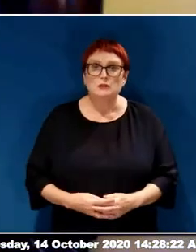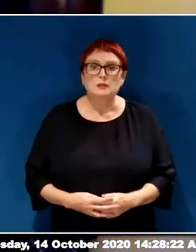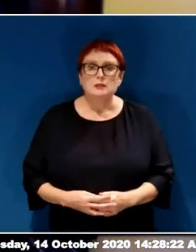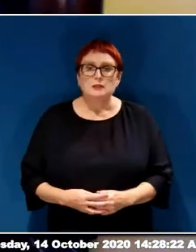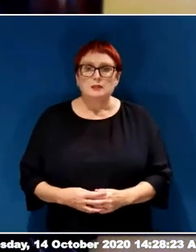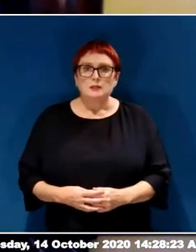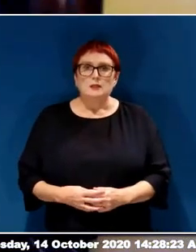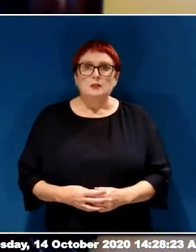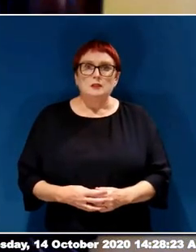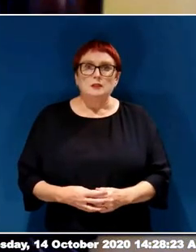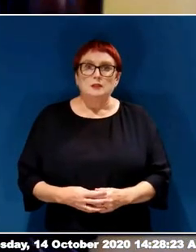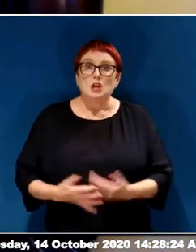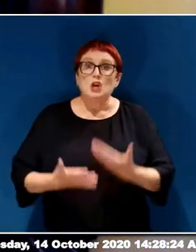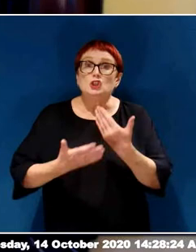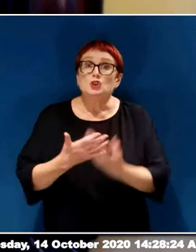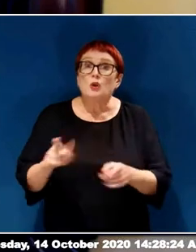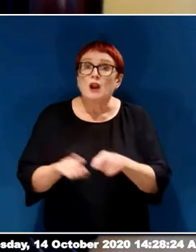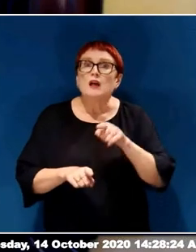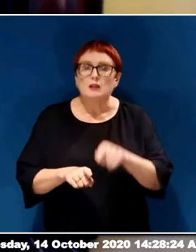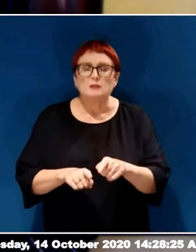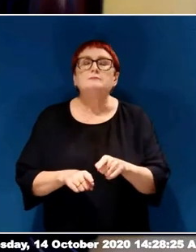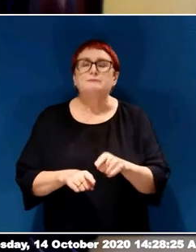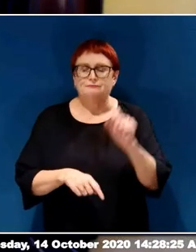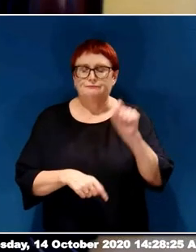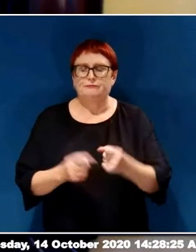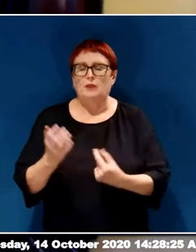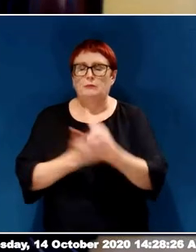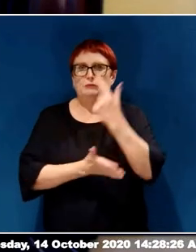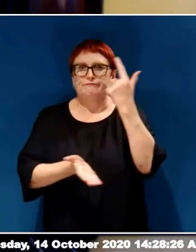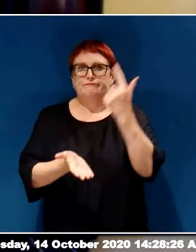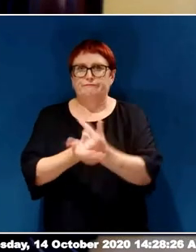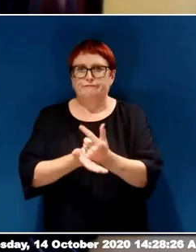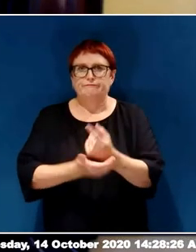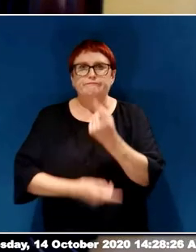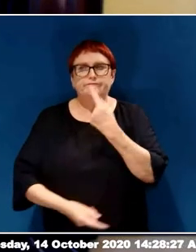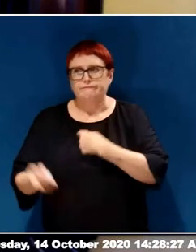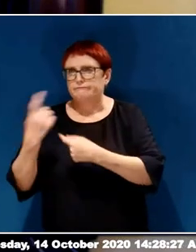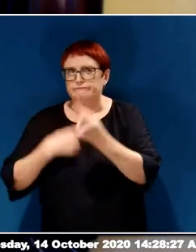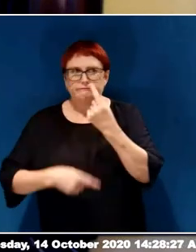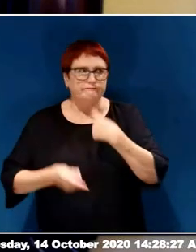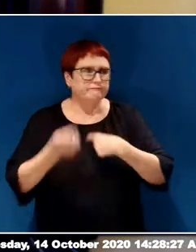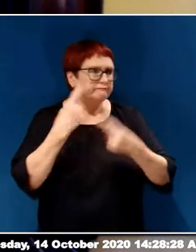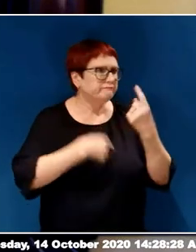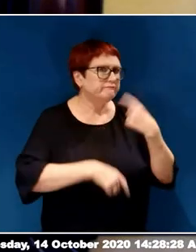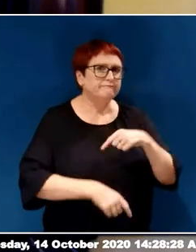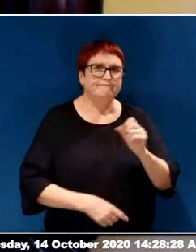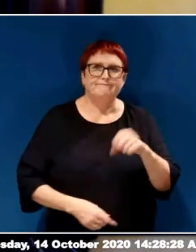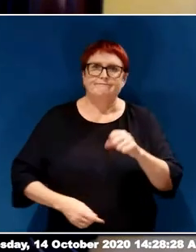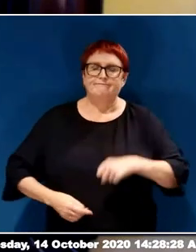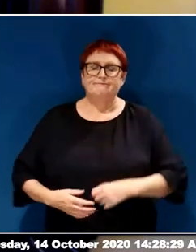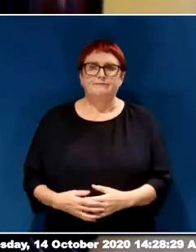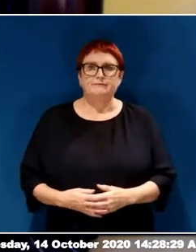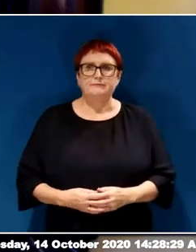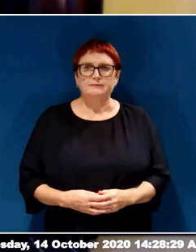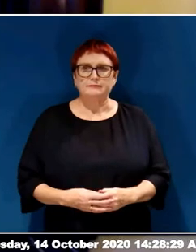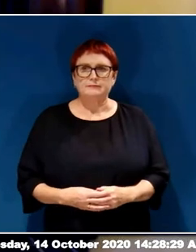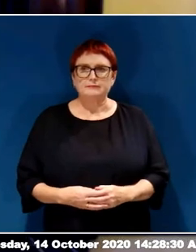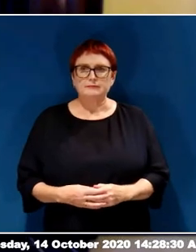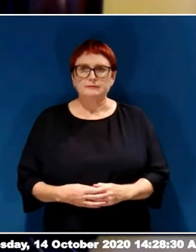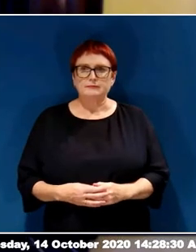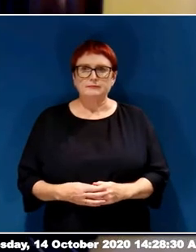In fact, I often receive --- parents kind of “cold-call” me.